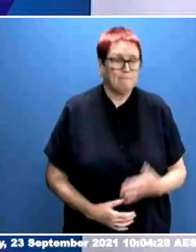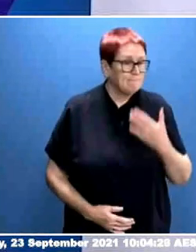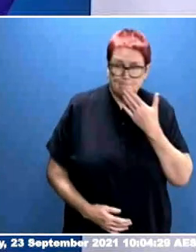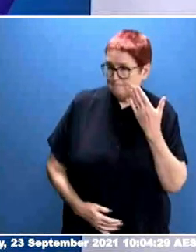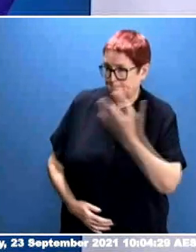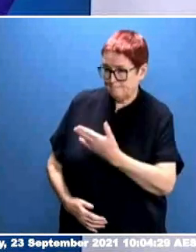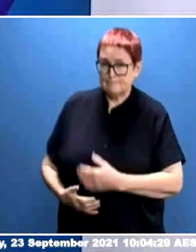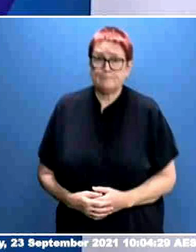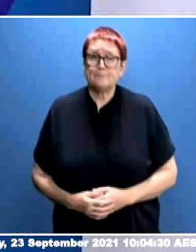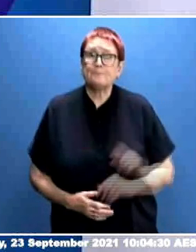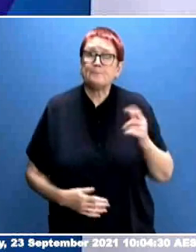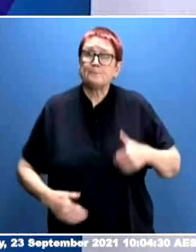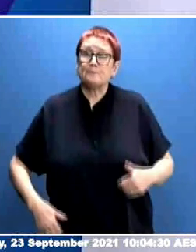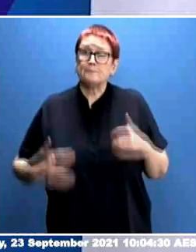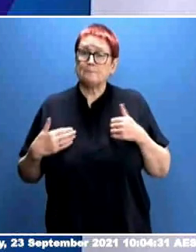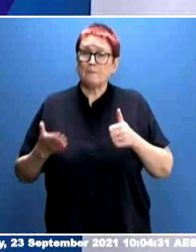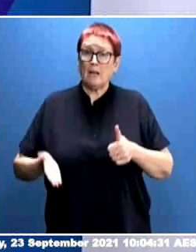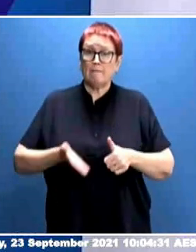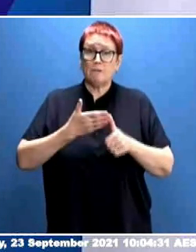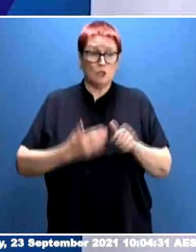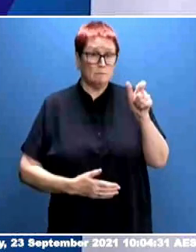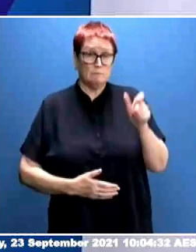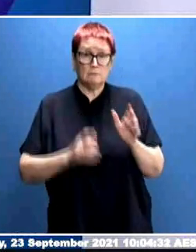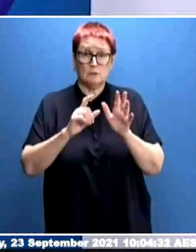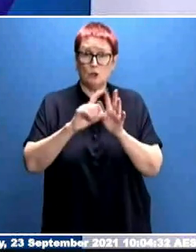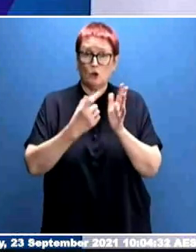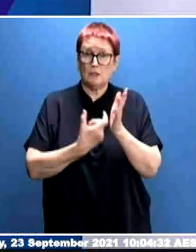Commissioners, this morning our first witness will be Dr Kelly Thompson,